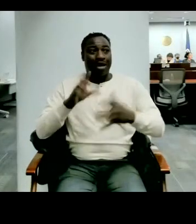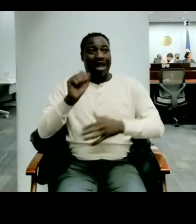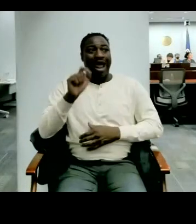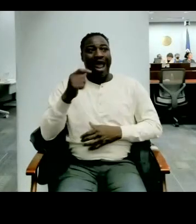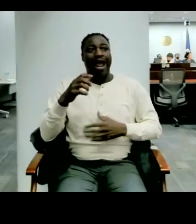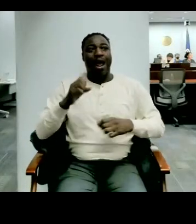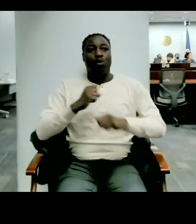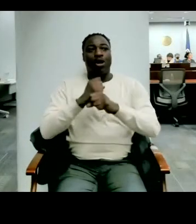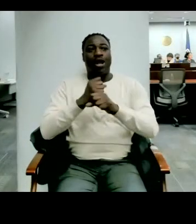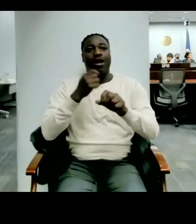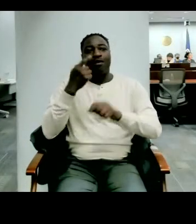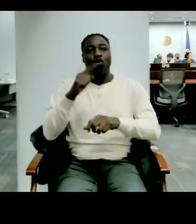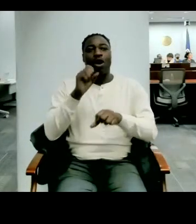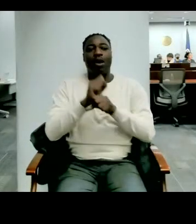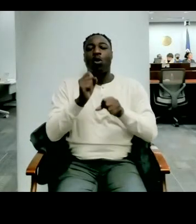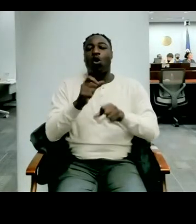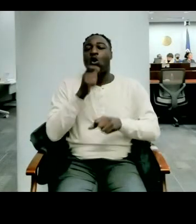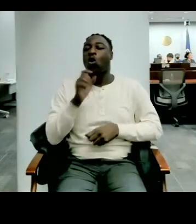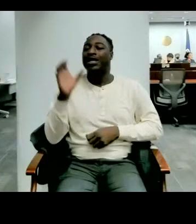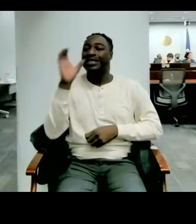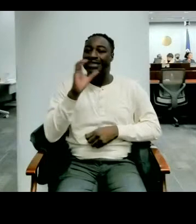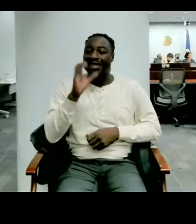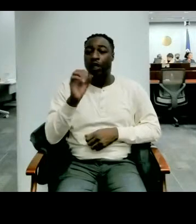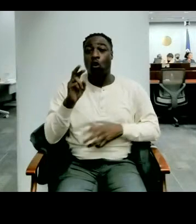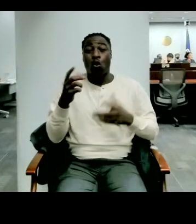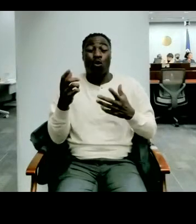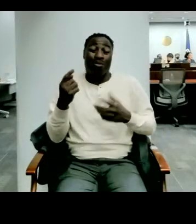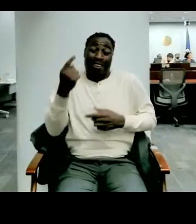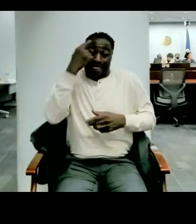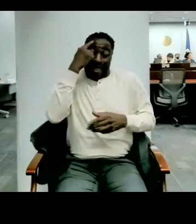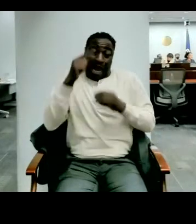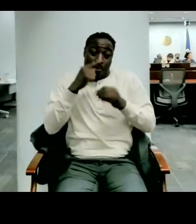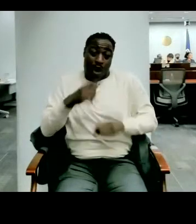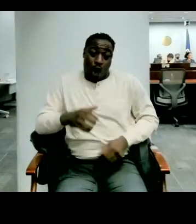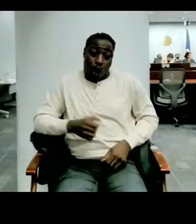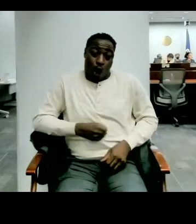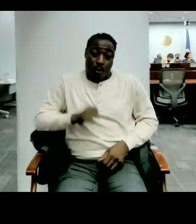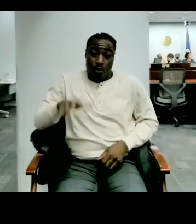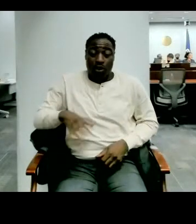protections for employees who are seeking or considering abortion as well its requirement